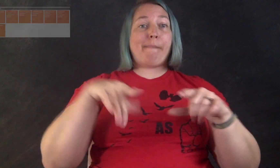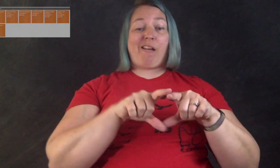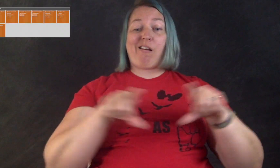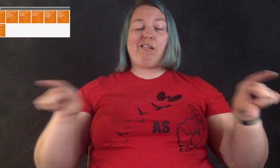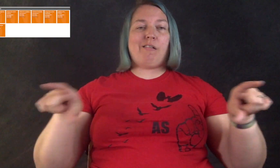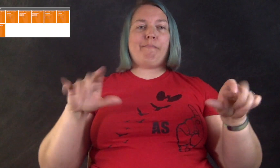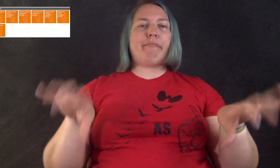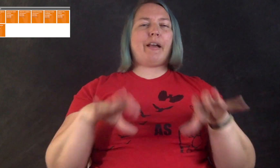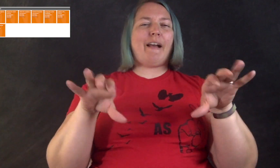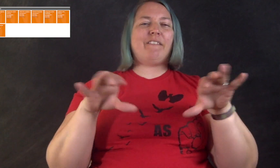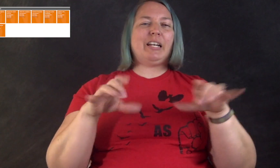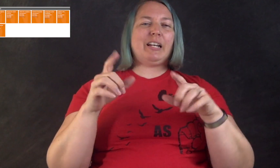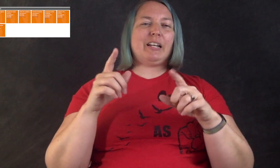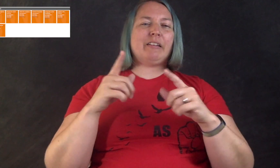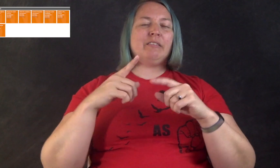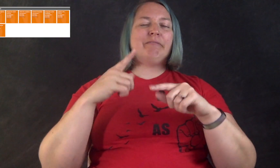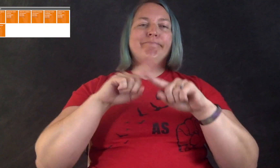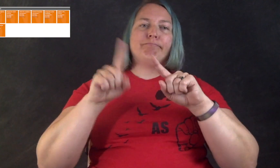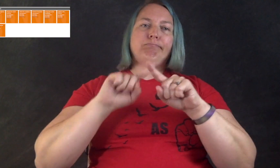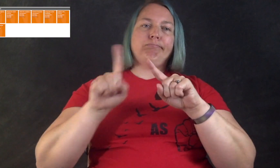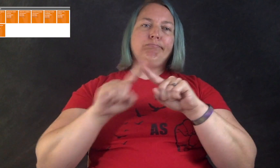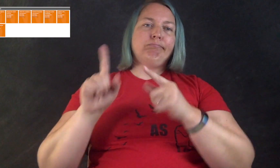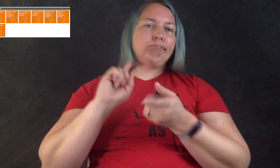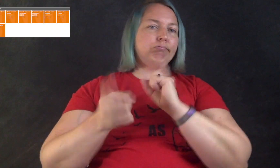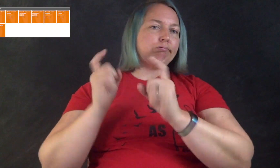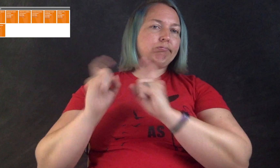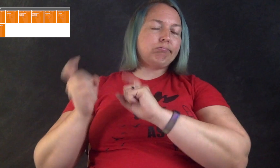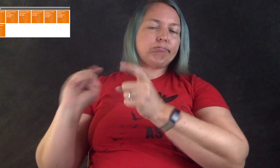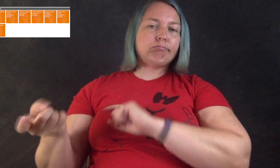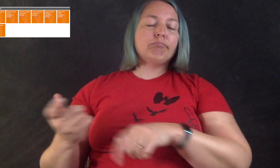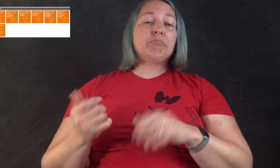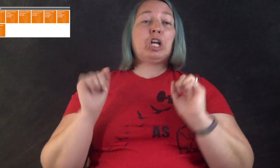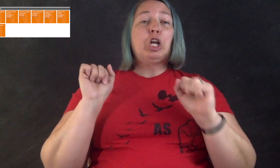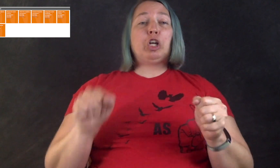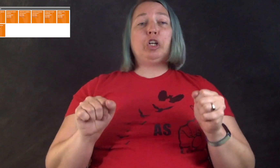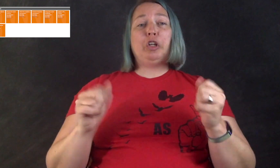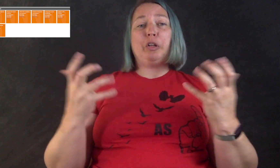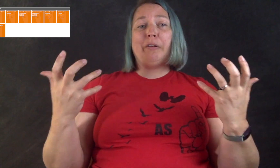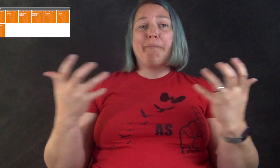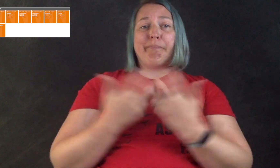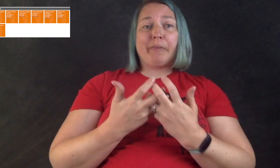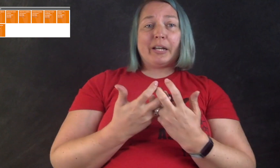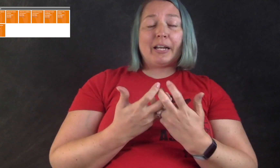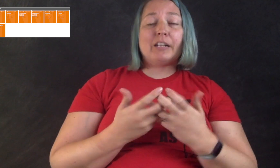For the activities, it will prompt you to do different things such as matching, multiple choices, etc.